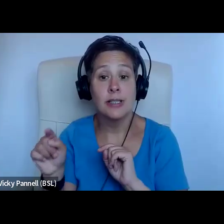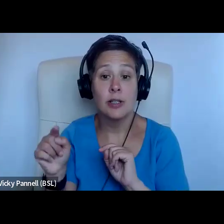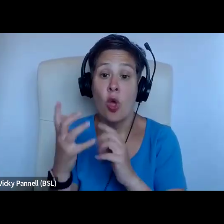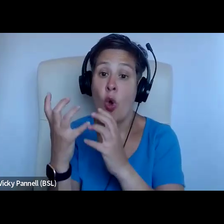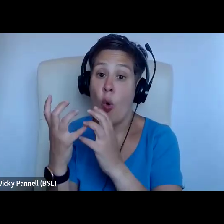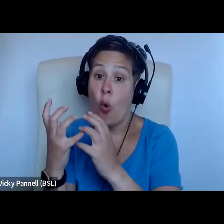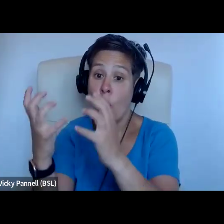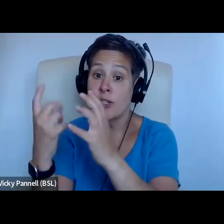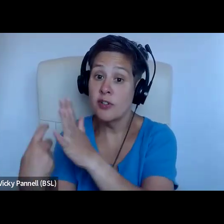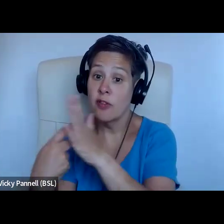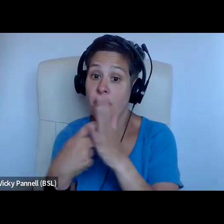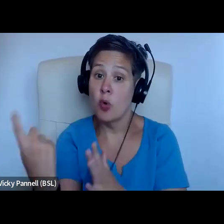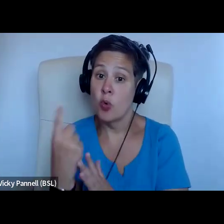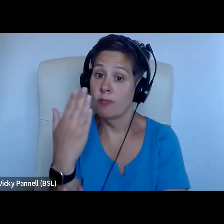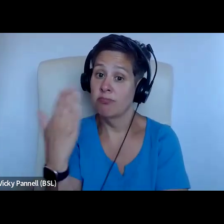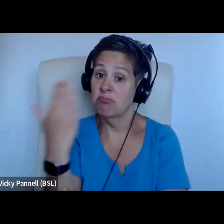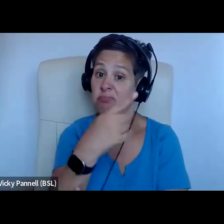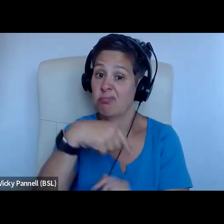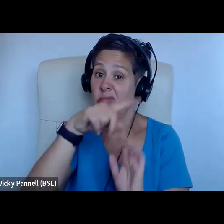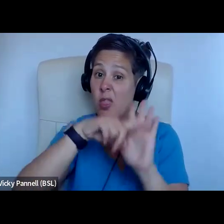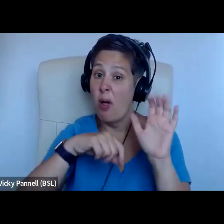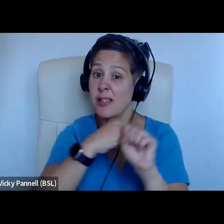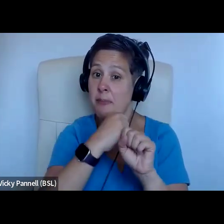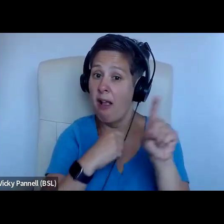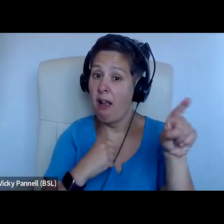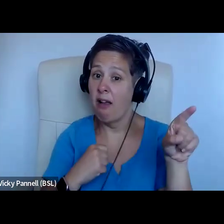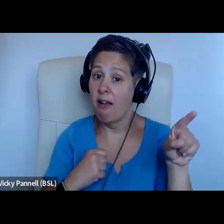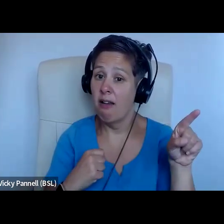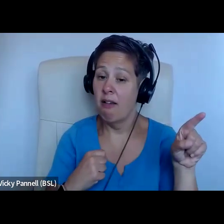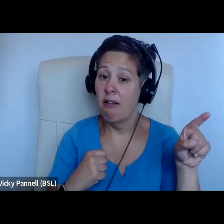what are the policymakers' motivations for creating the consultation.